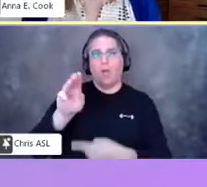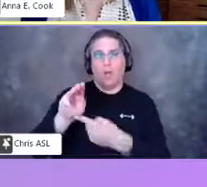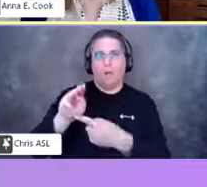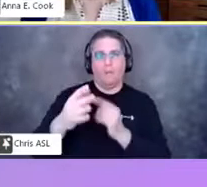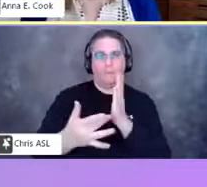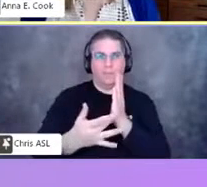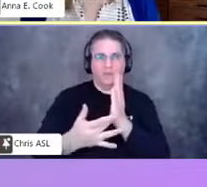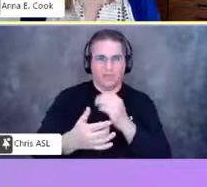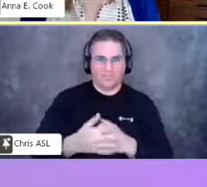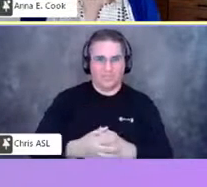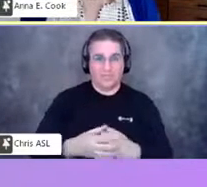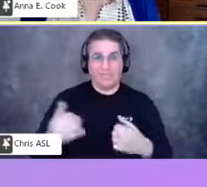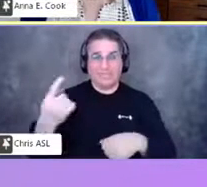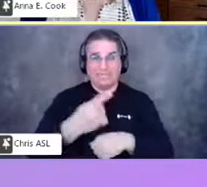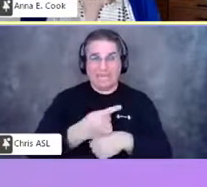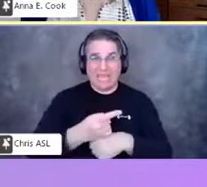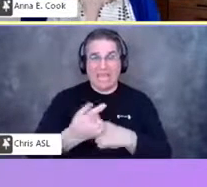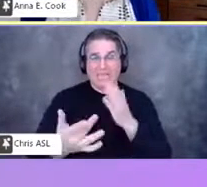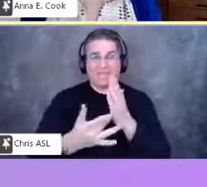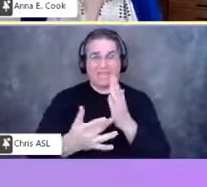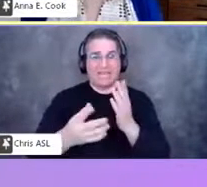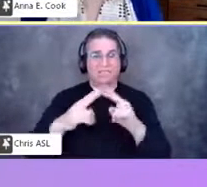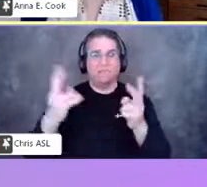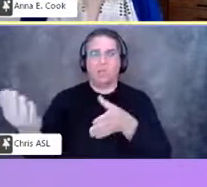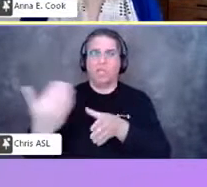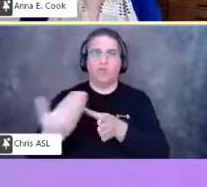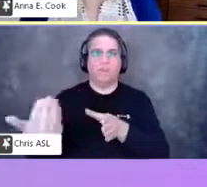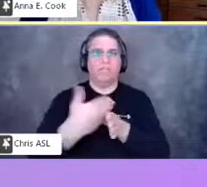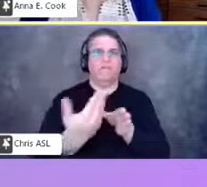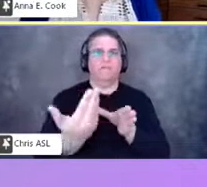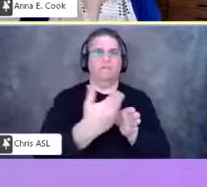era of interruptive technology and it's not just interruptive in that we're getting alerts all the